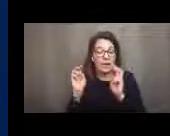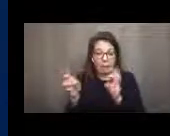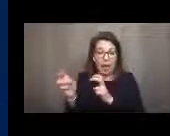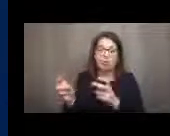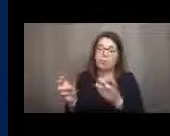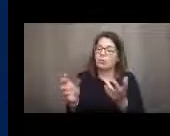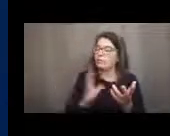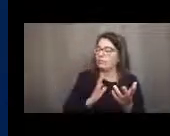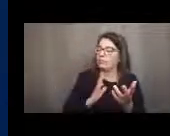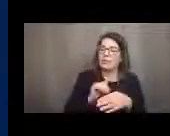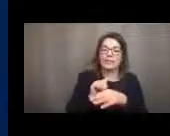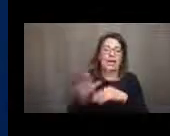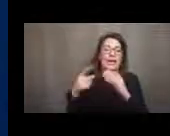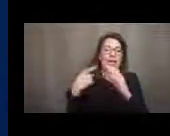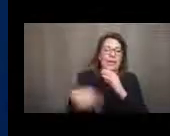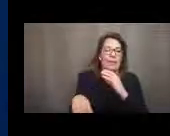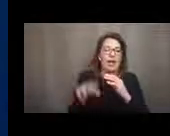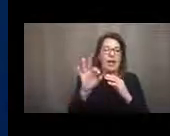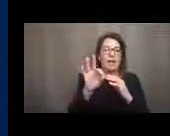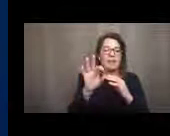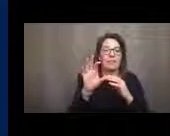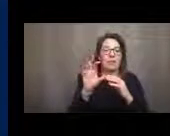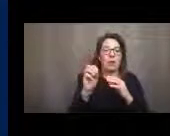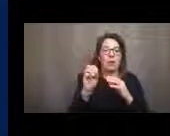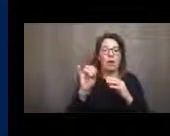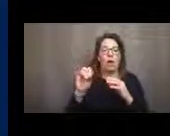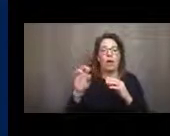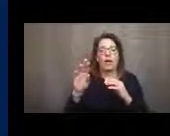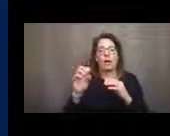you can send an e-mail to the FCOI Compliance mailbox